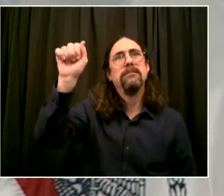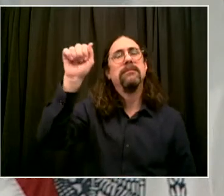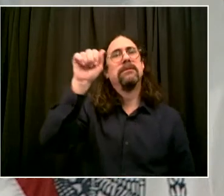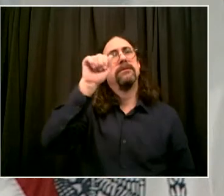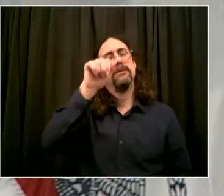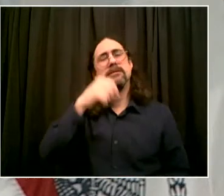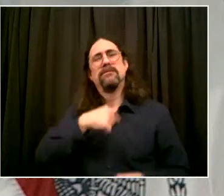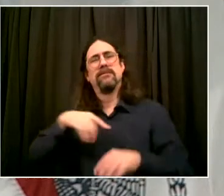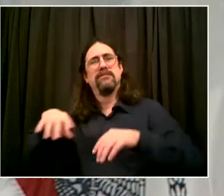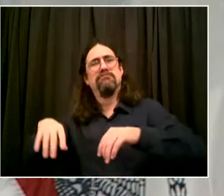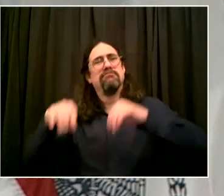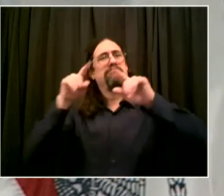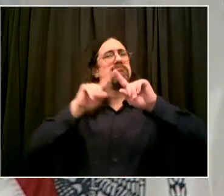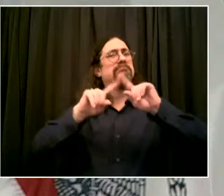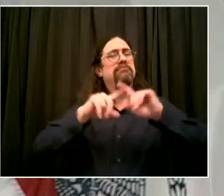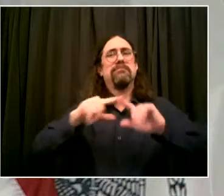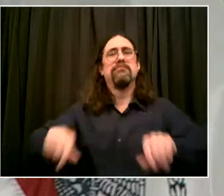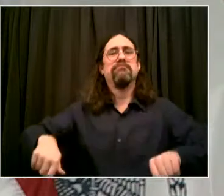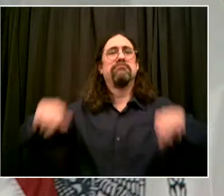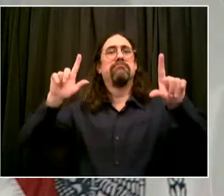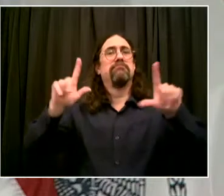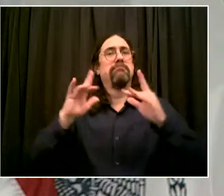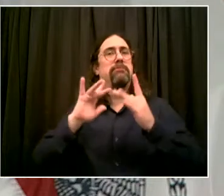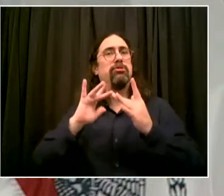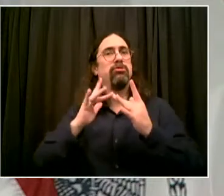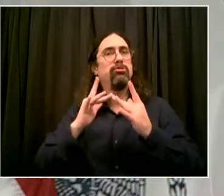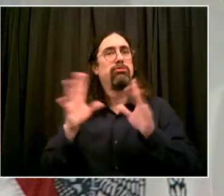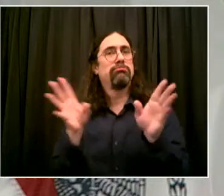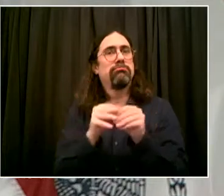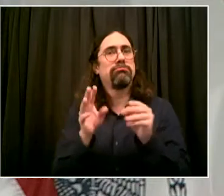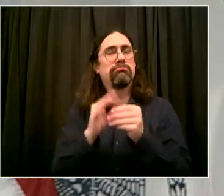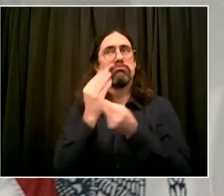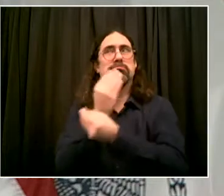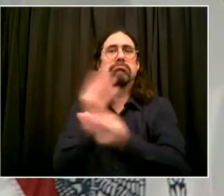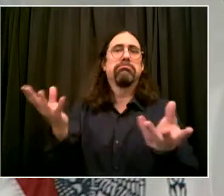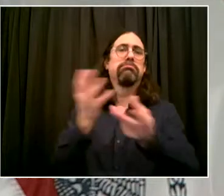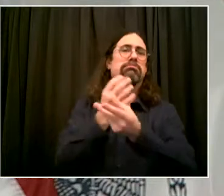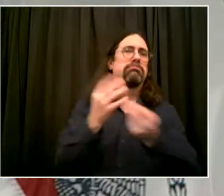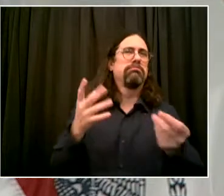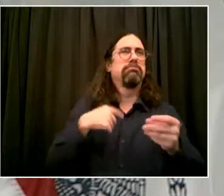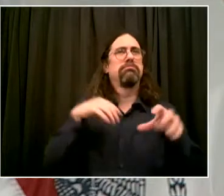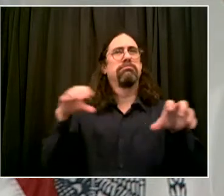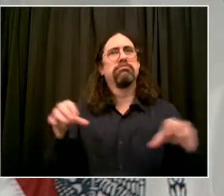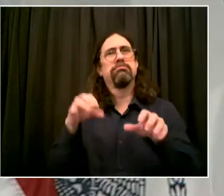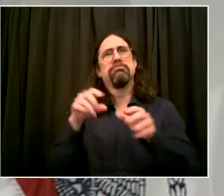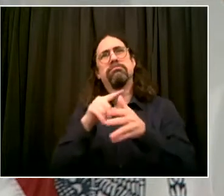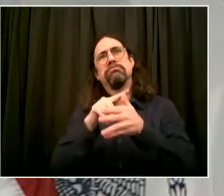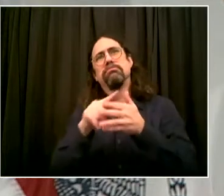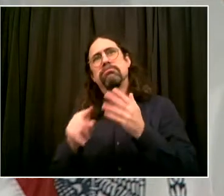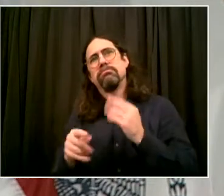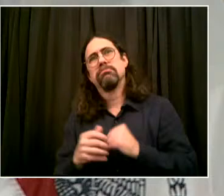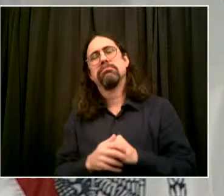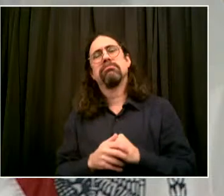ORGANIZATIONS TO LEAD THE WAY LOCALLY. THERE'S GOING TO